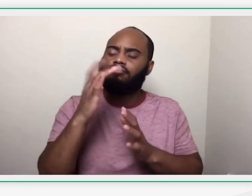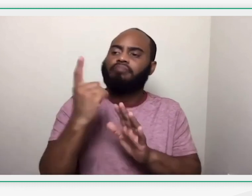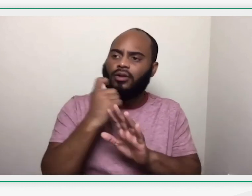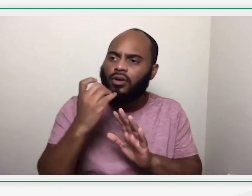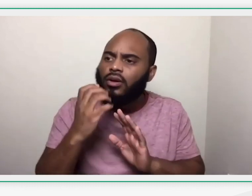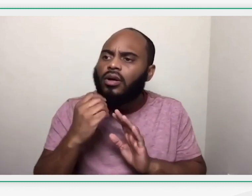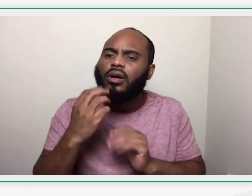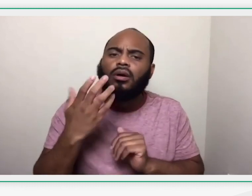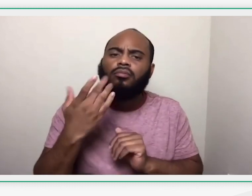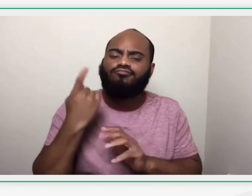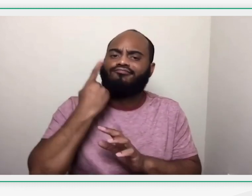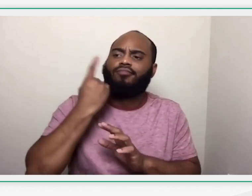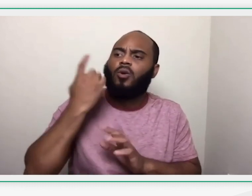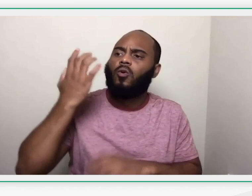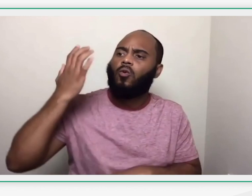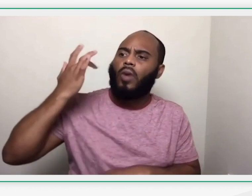Next person says: I wonder why